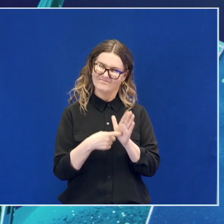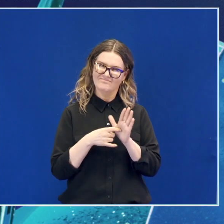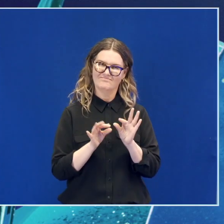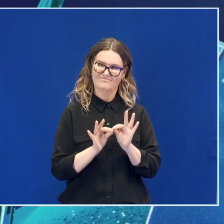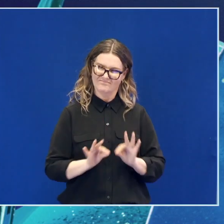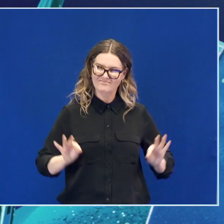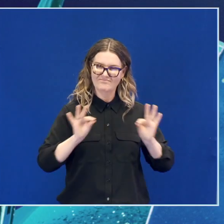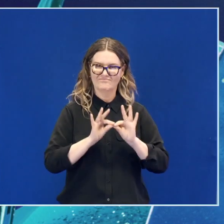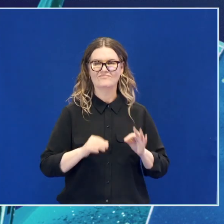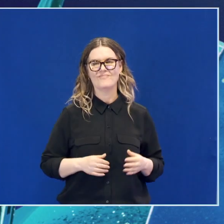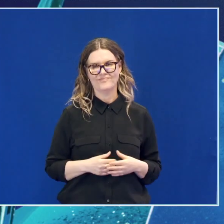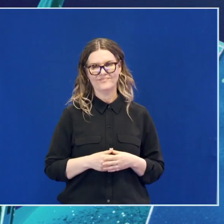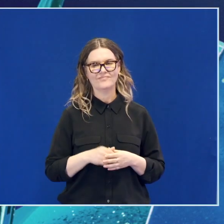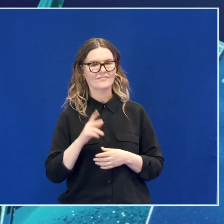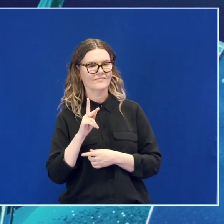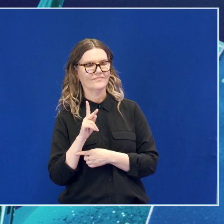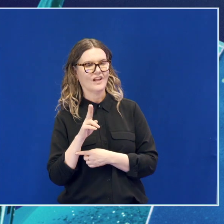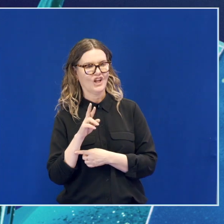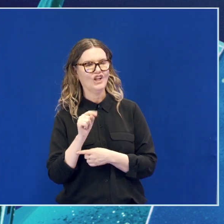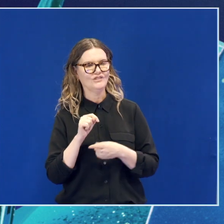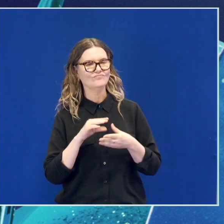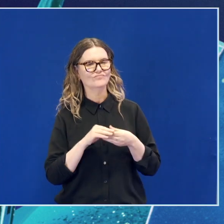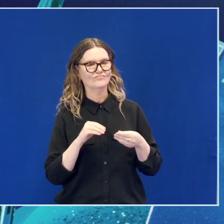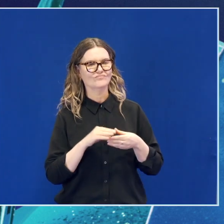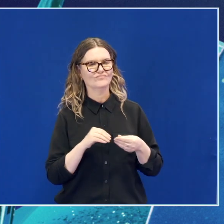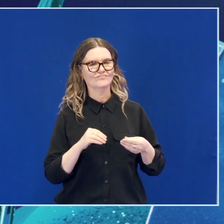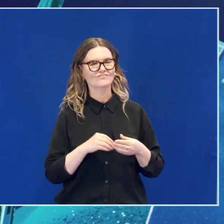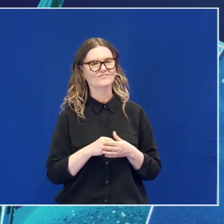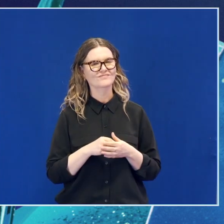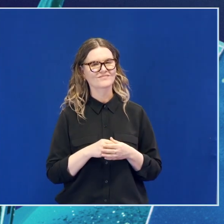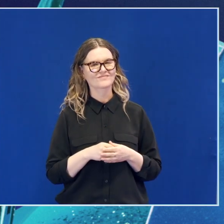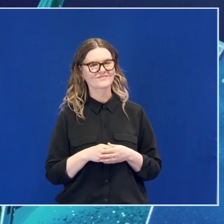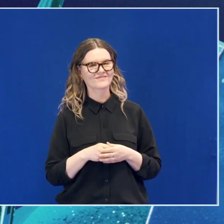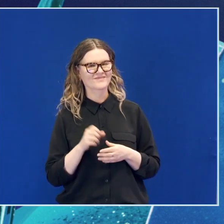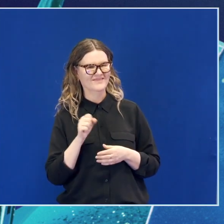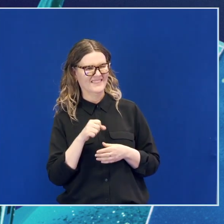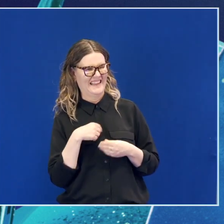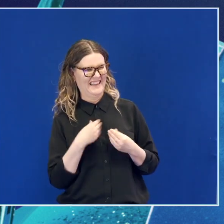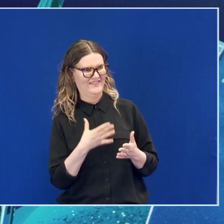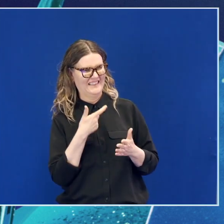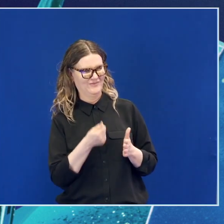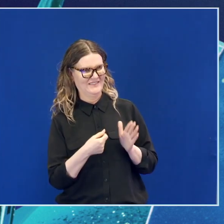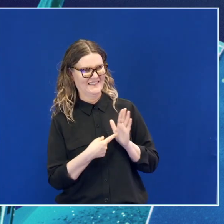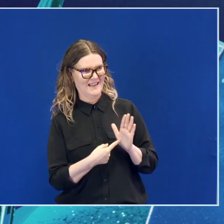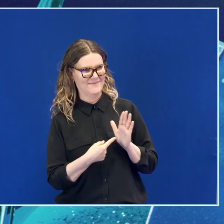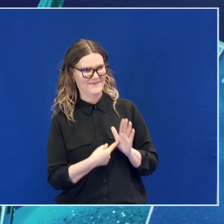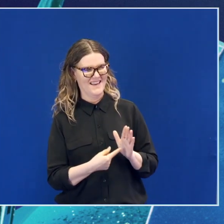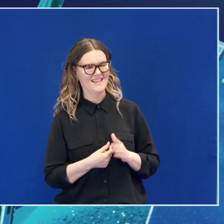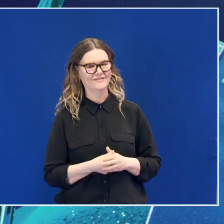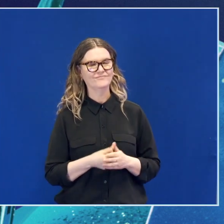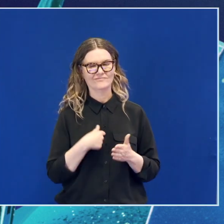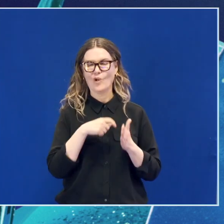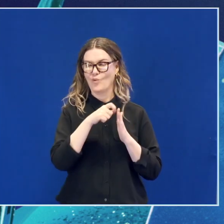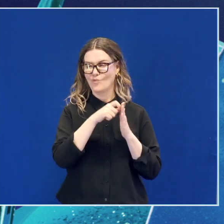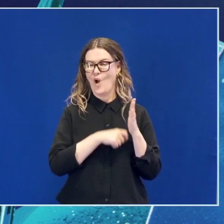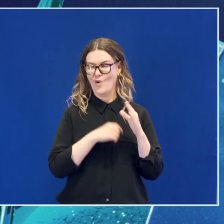that I had written an email to a client. And the client responded, thank you, but next time please don't use AI to respond to my email.